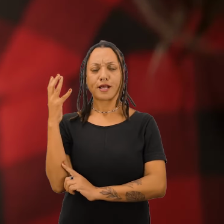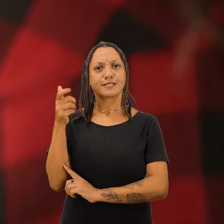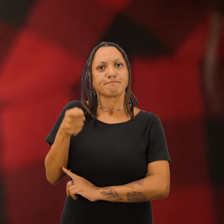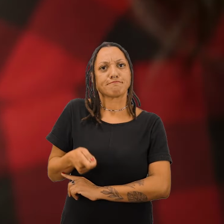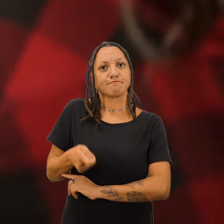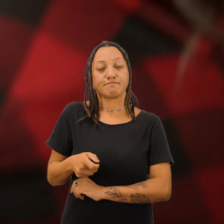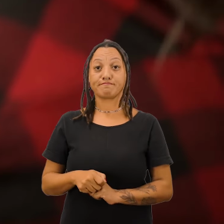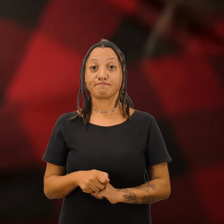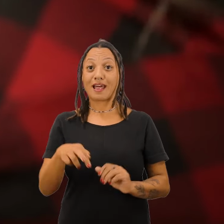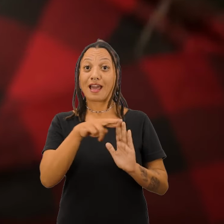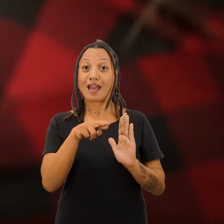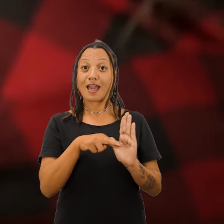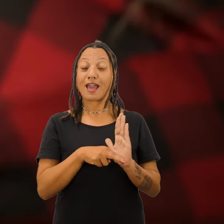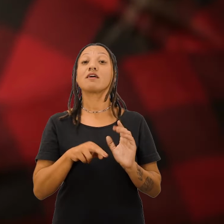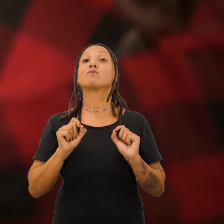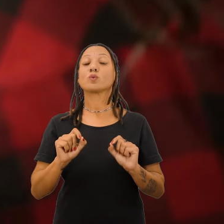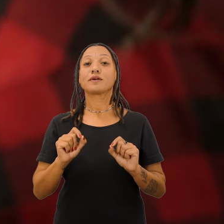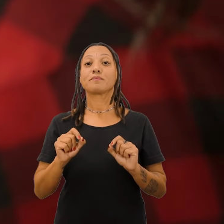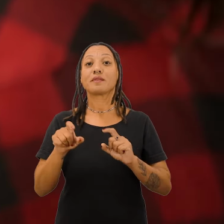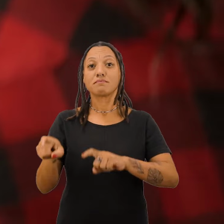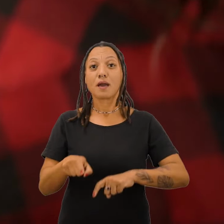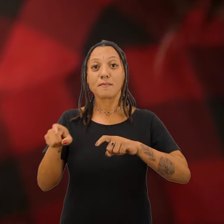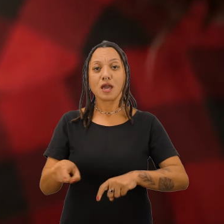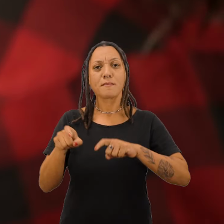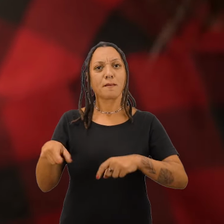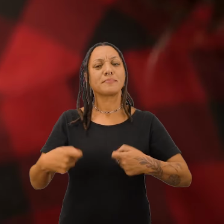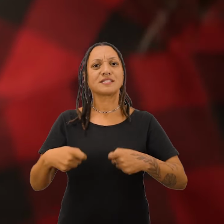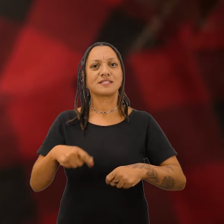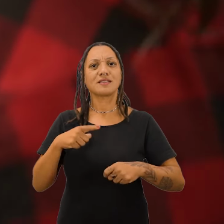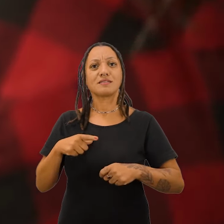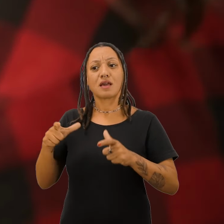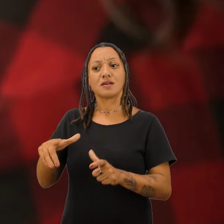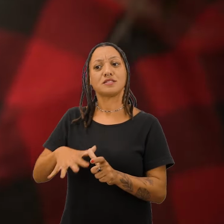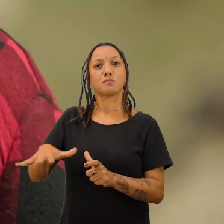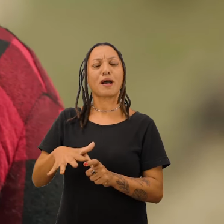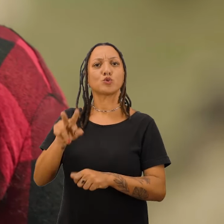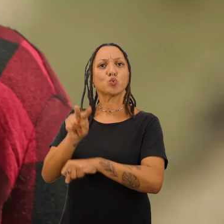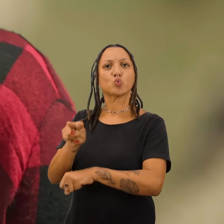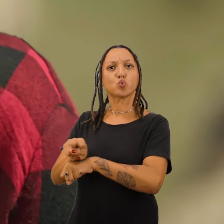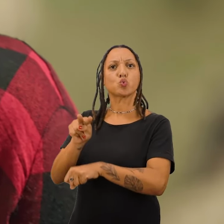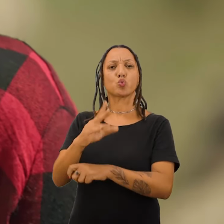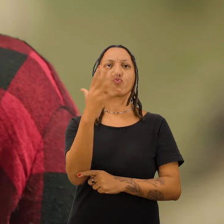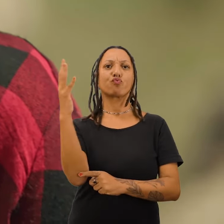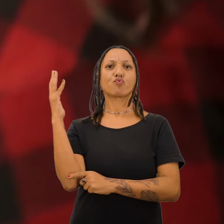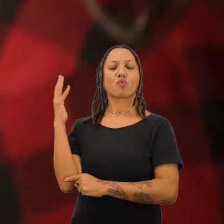Here in Brazil there is a very strict forestry code. This code says that rural properties must have a legal reserve.